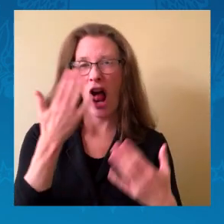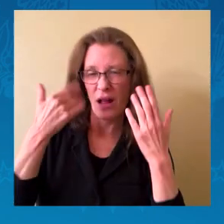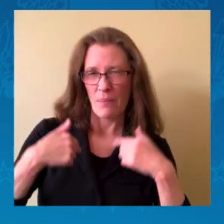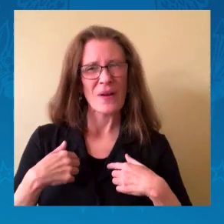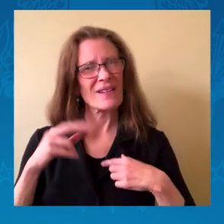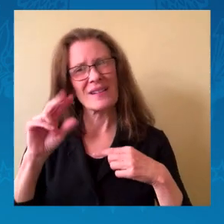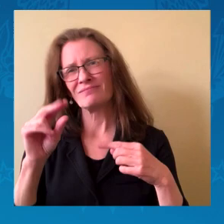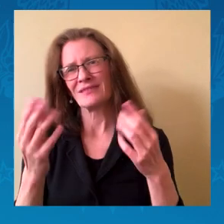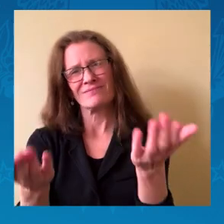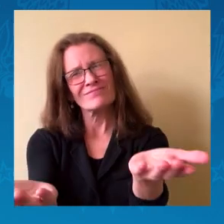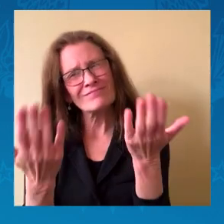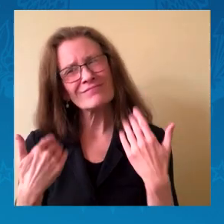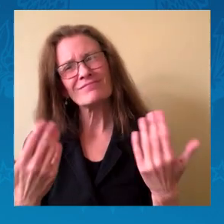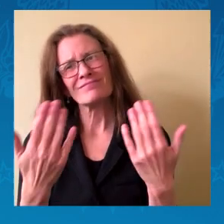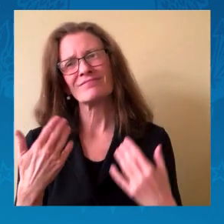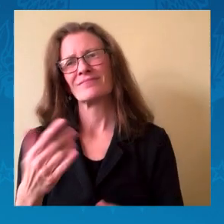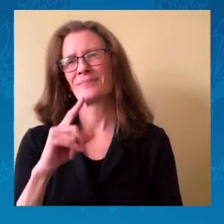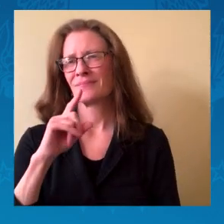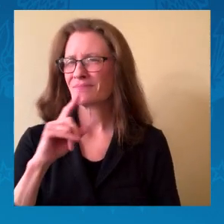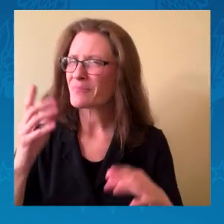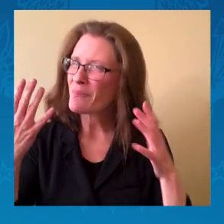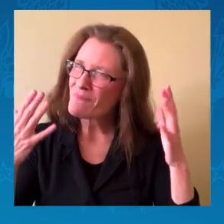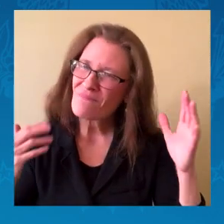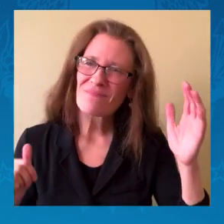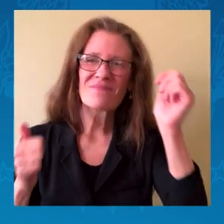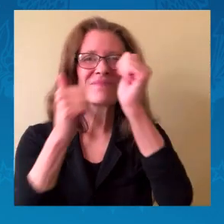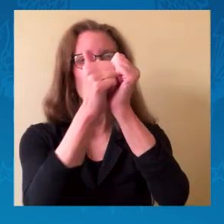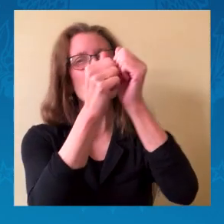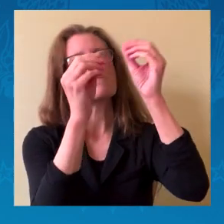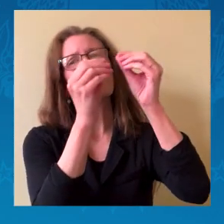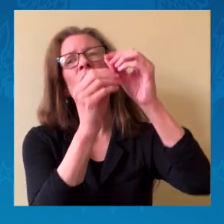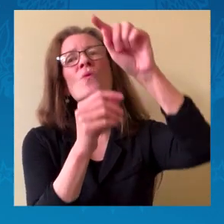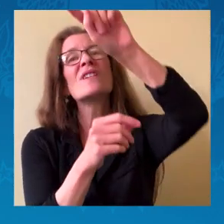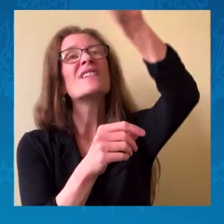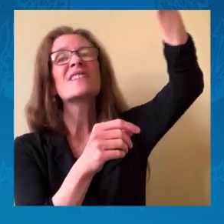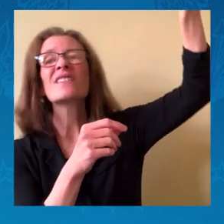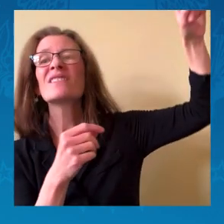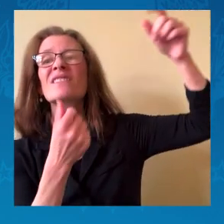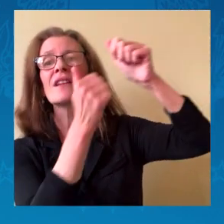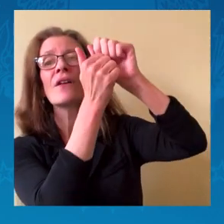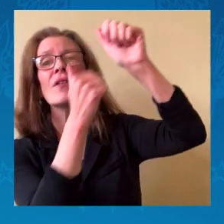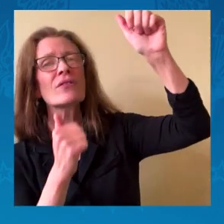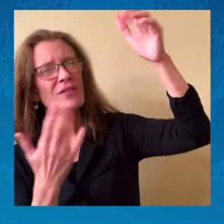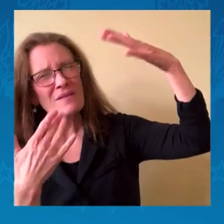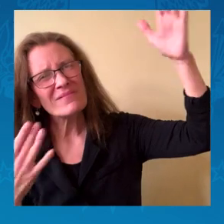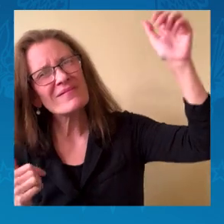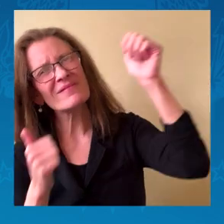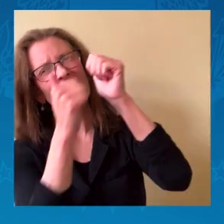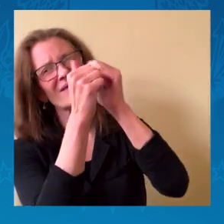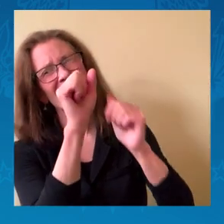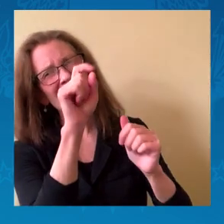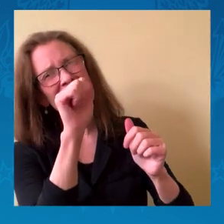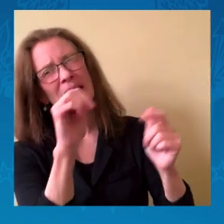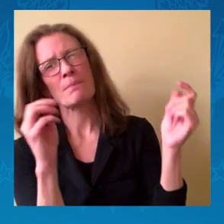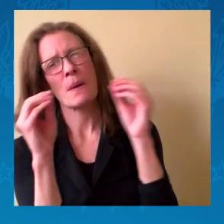nations in STEM outcomes for our students and STEM career pathways for all communities. Education will get us there.